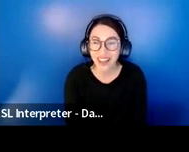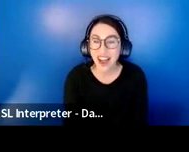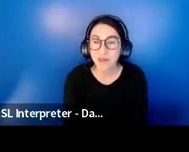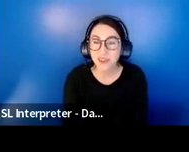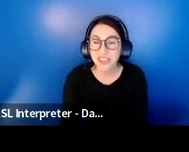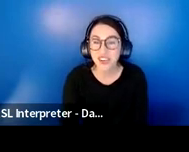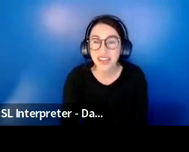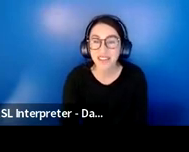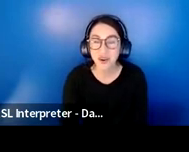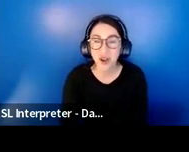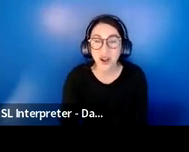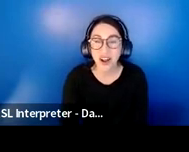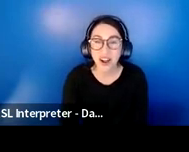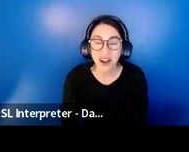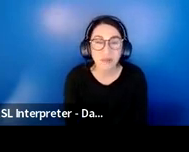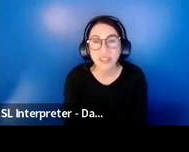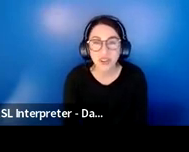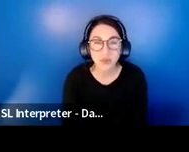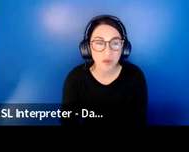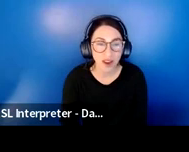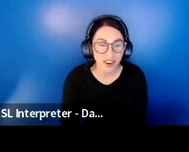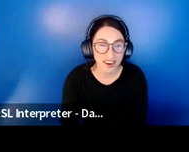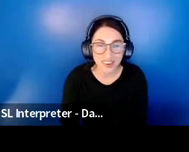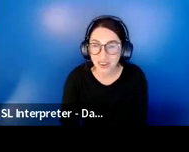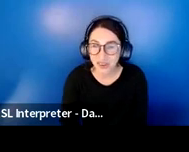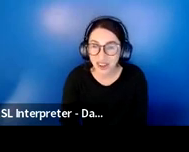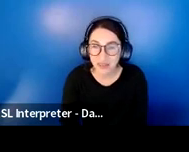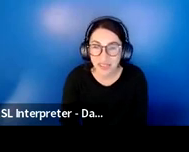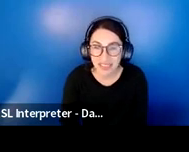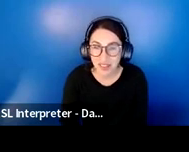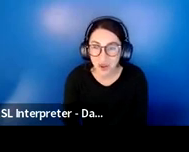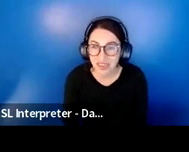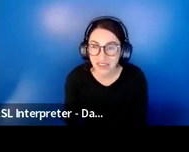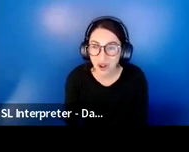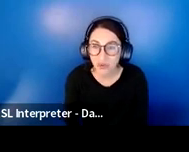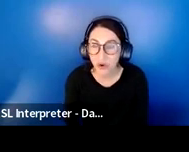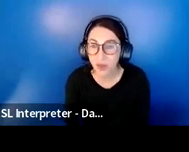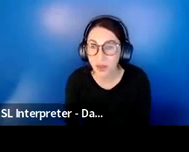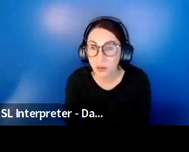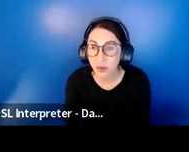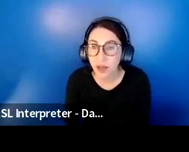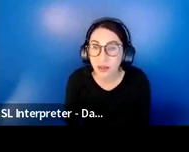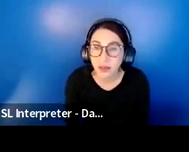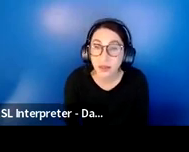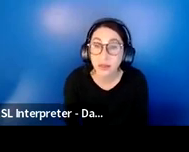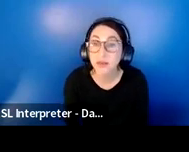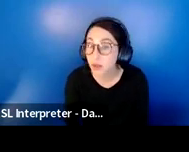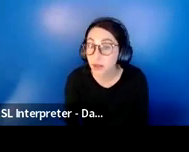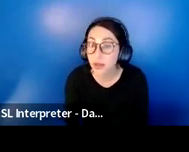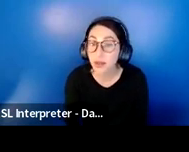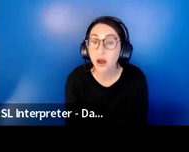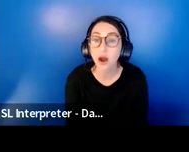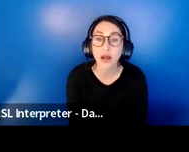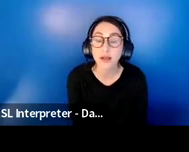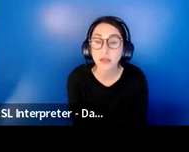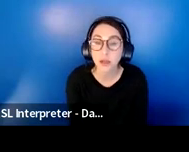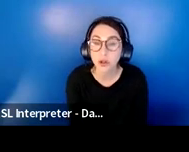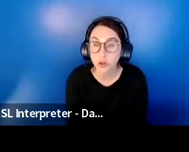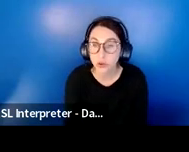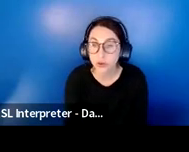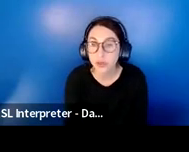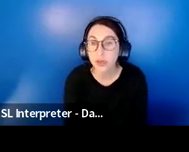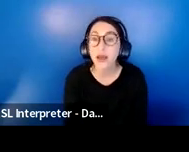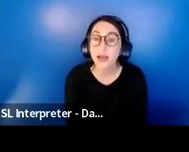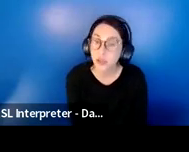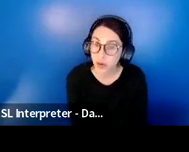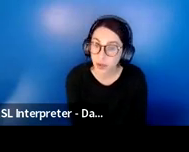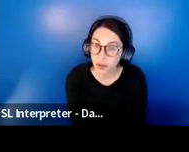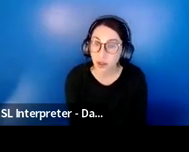ASL Interpreter - Danielle: I'm used to just having... I'm using just one monitor here. So this is a little bit difficult for me here, but typically our class includes history